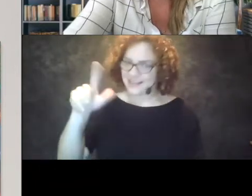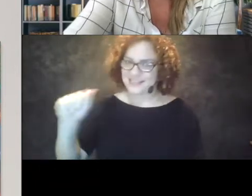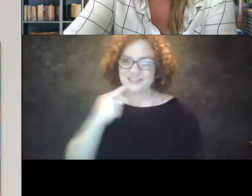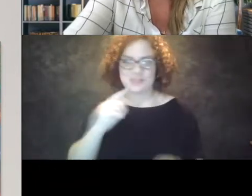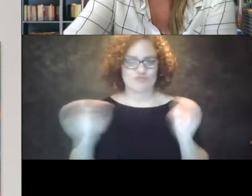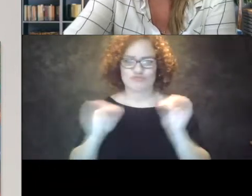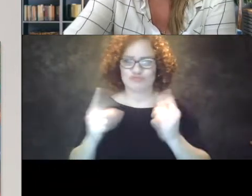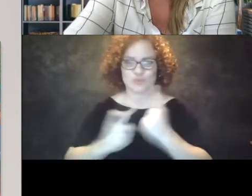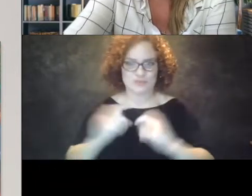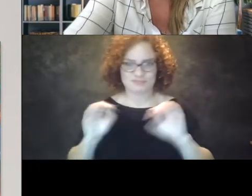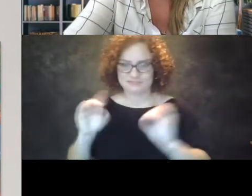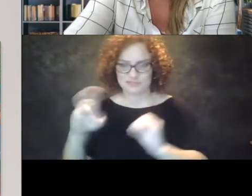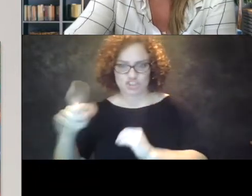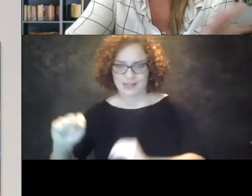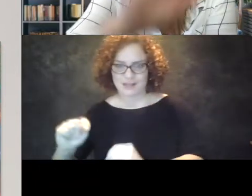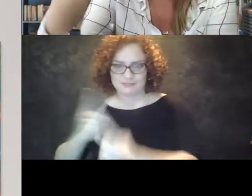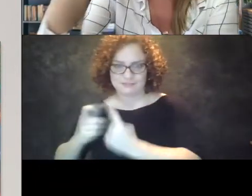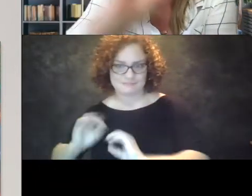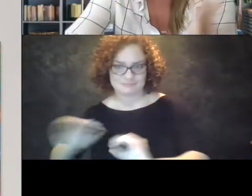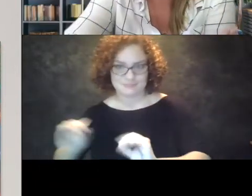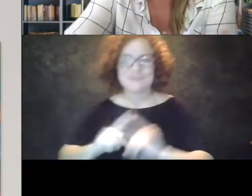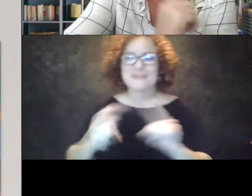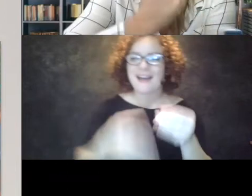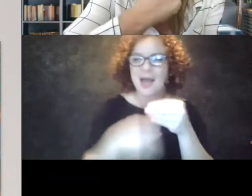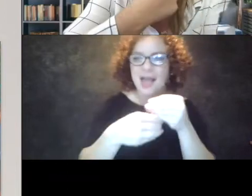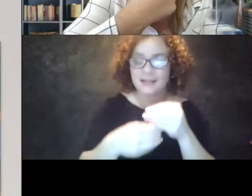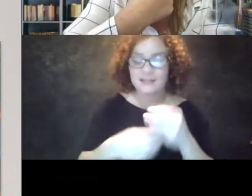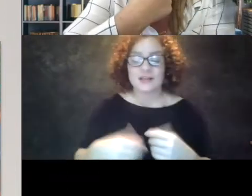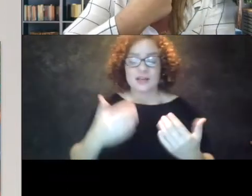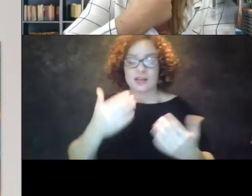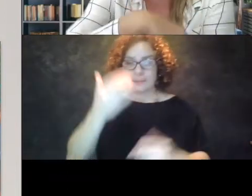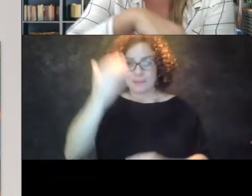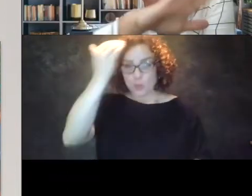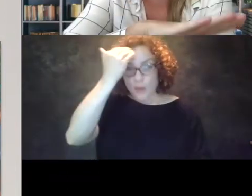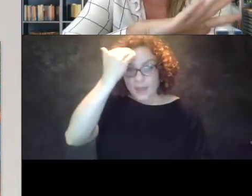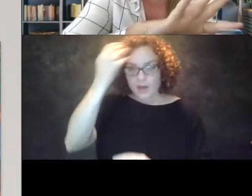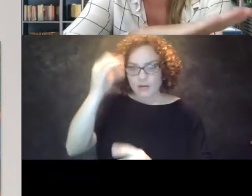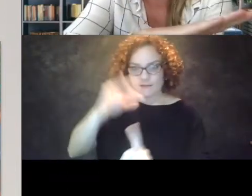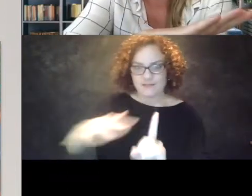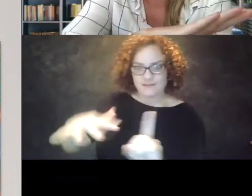to add to being aware of the environment. So if anyone has a question, you can type